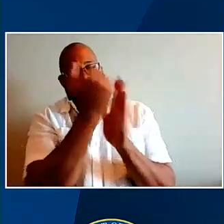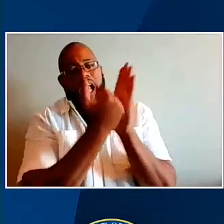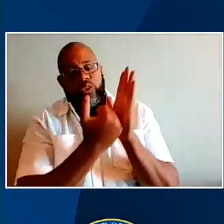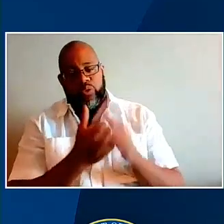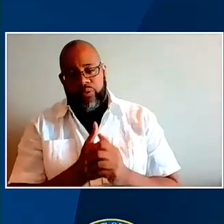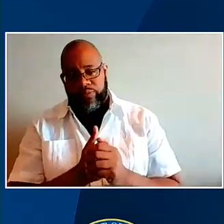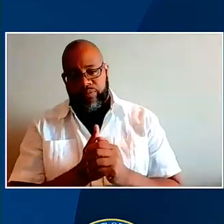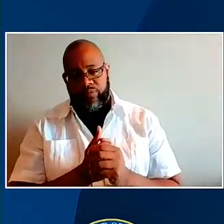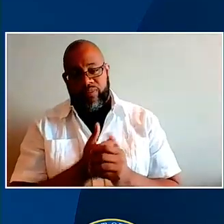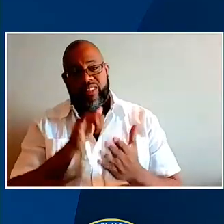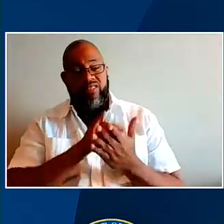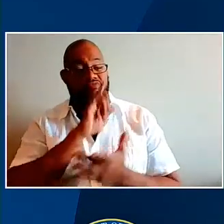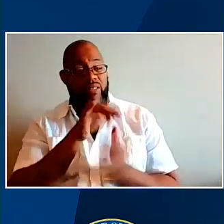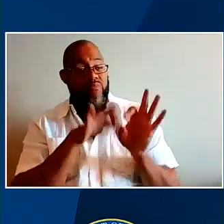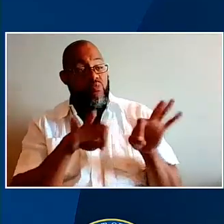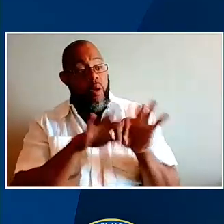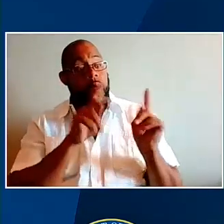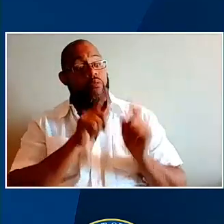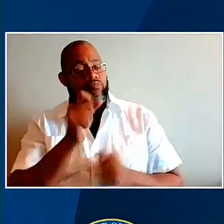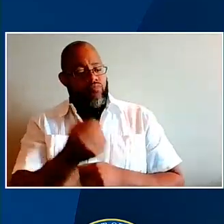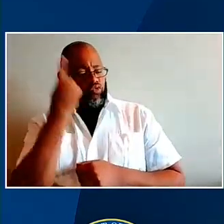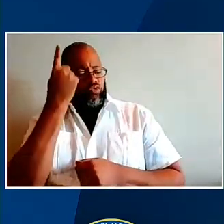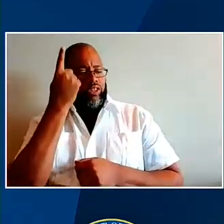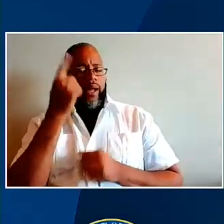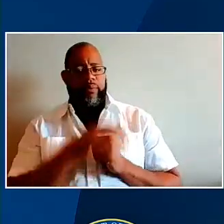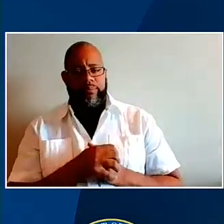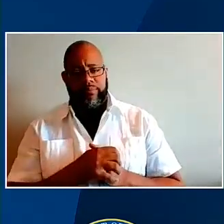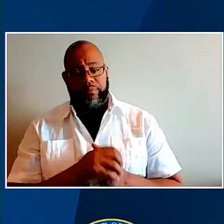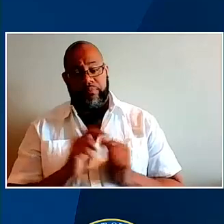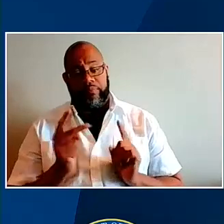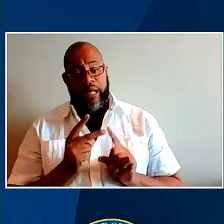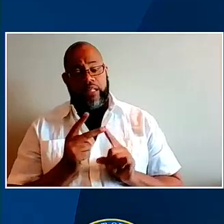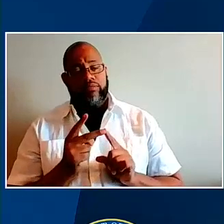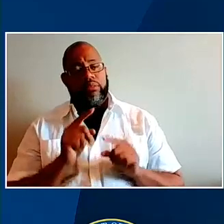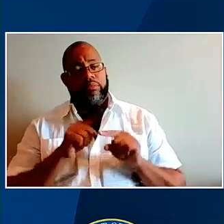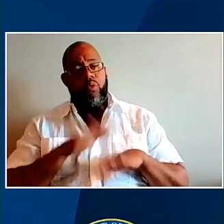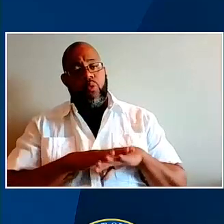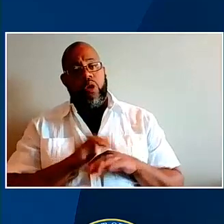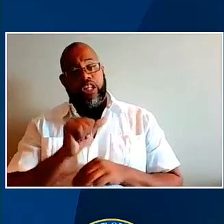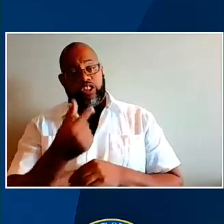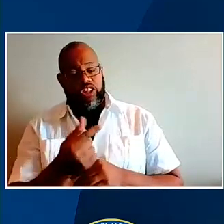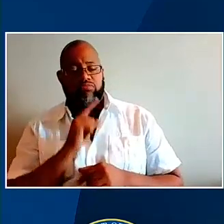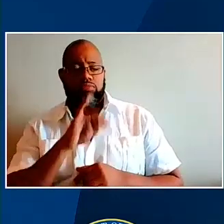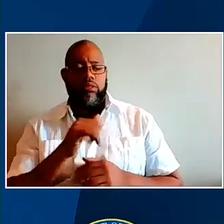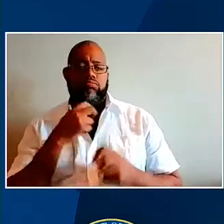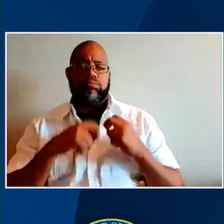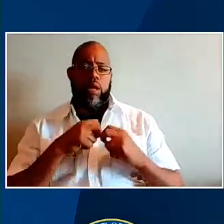And that's really important for people to understand. Second, relying on AGs is really problematic because they don't have